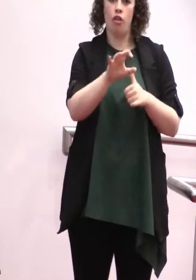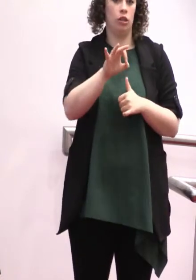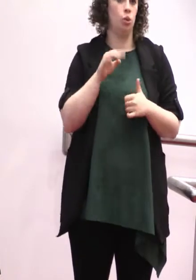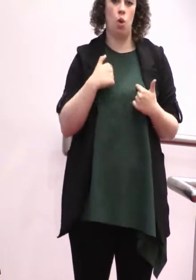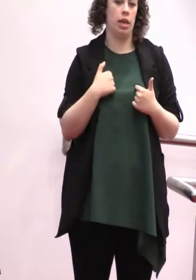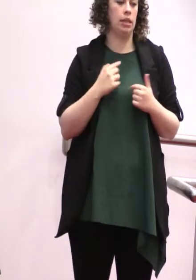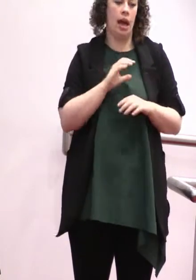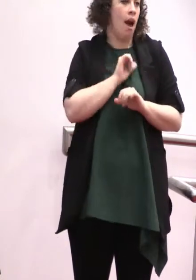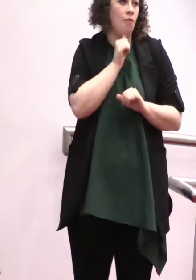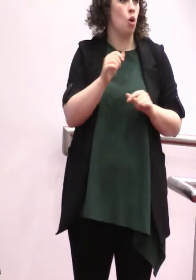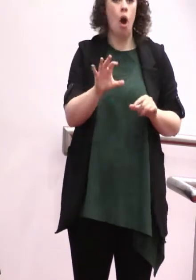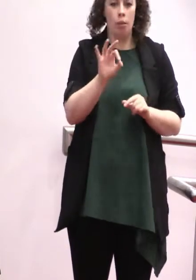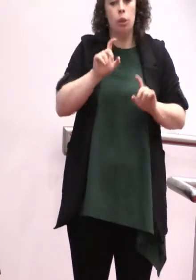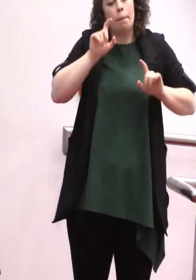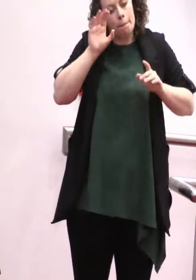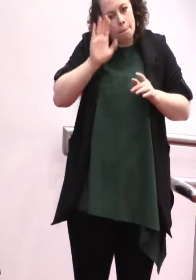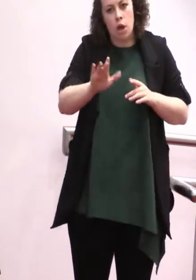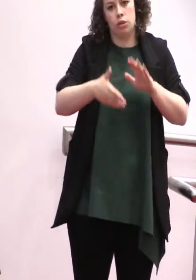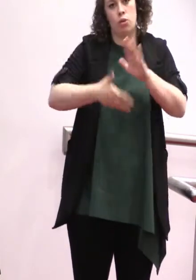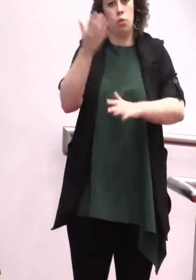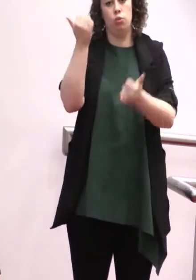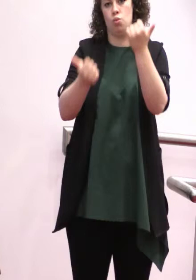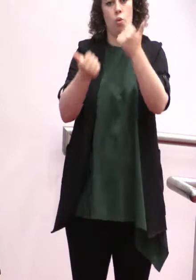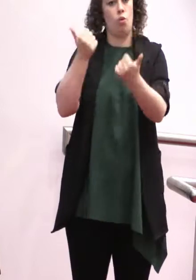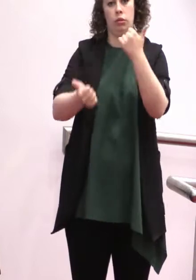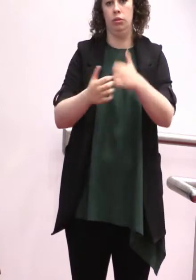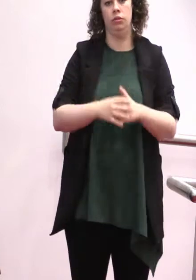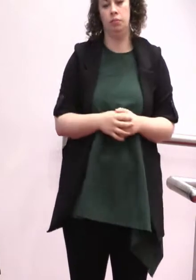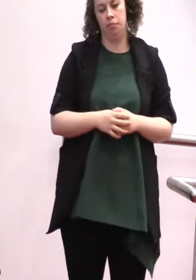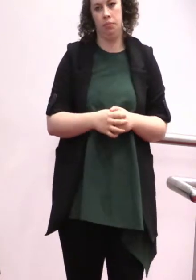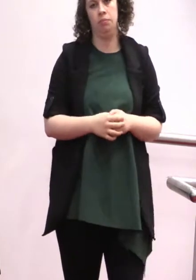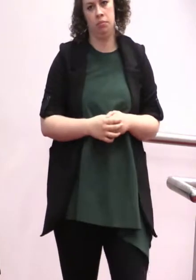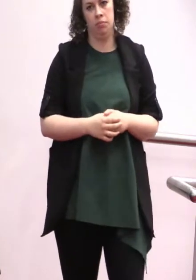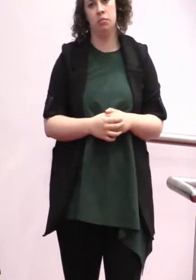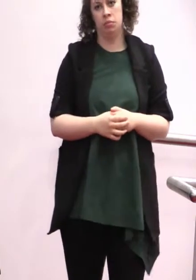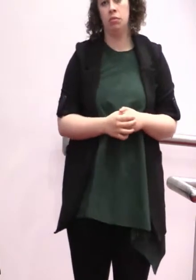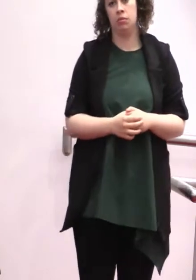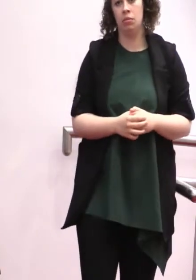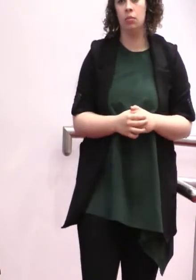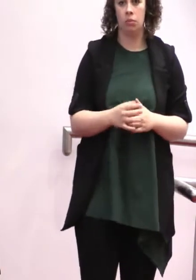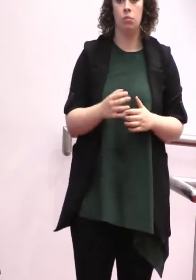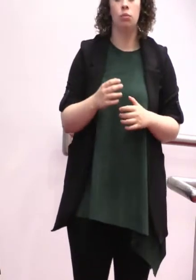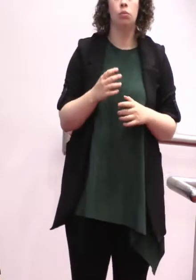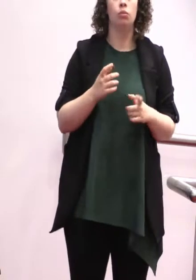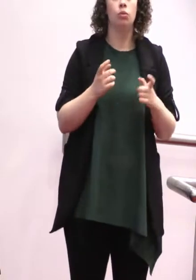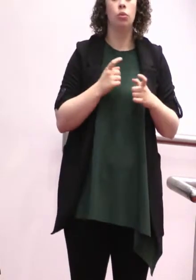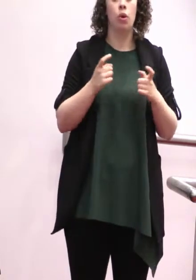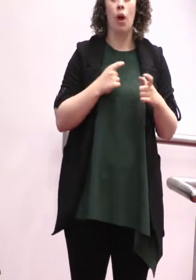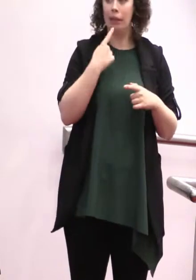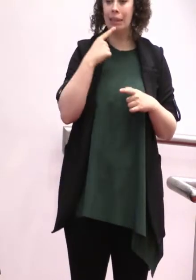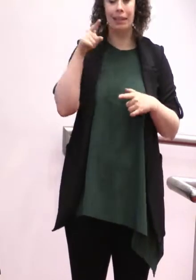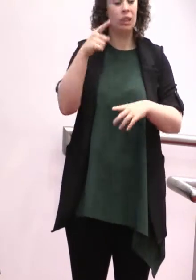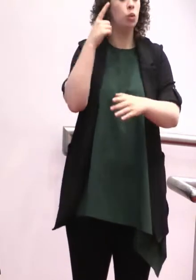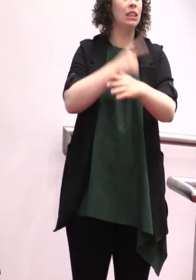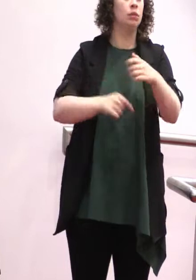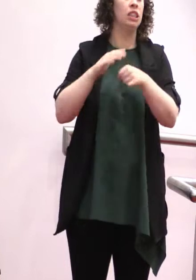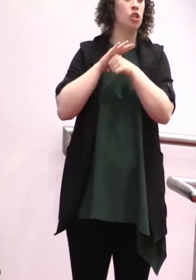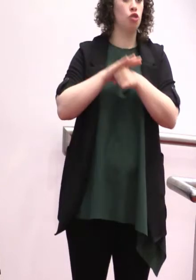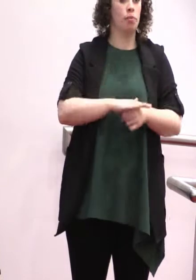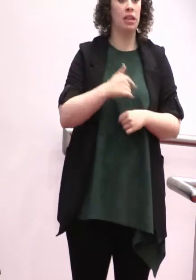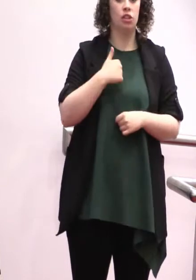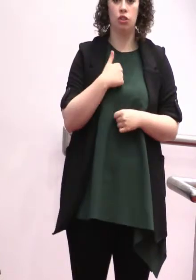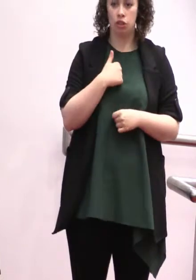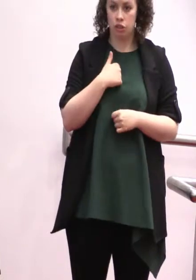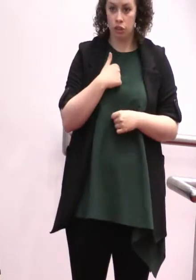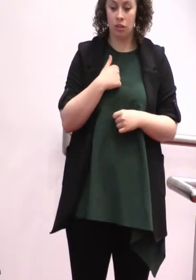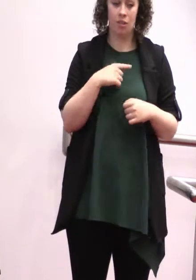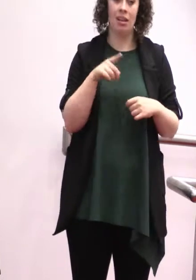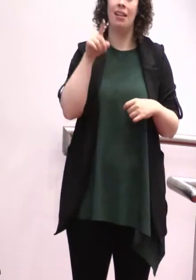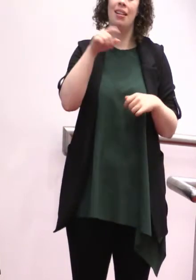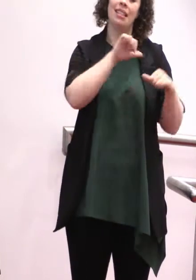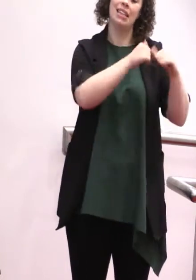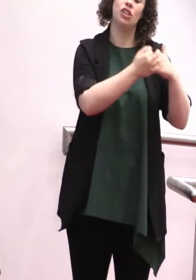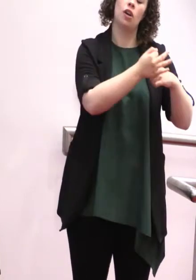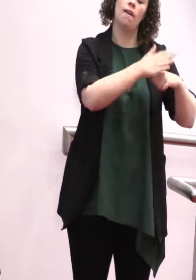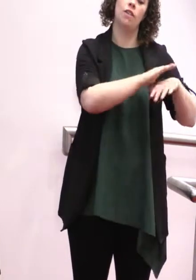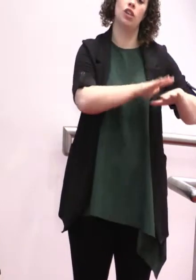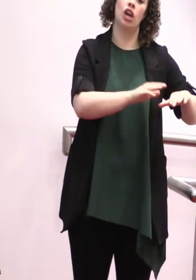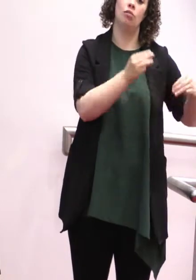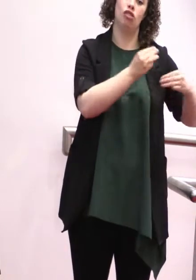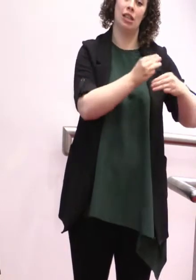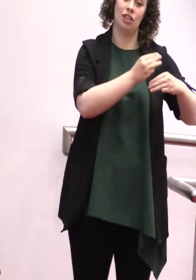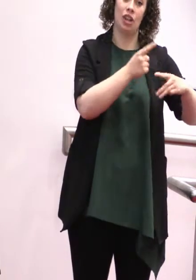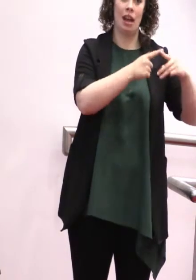We built a case up on due to disability to child protection and that they